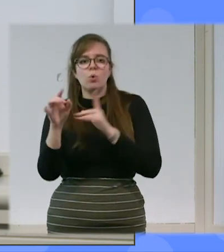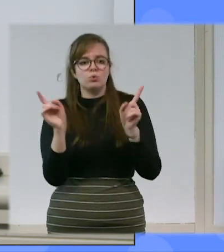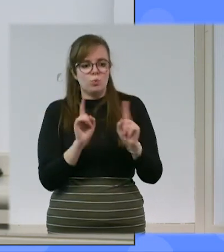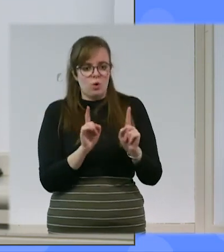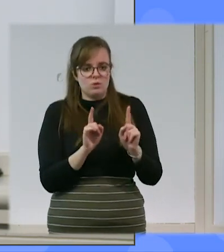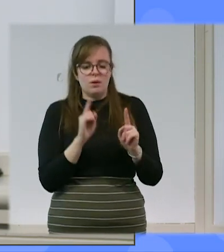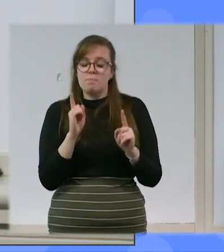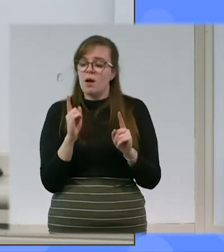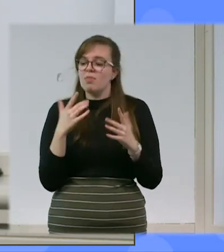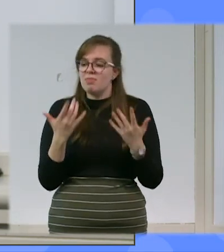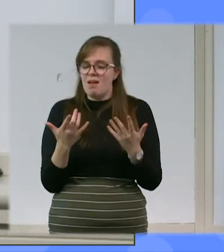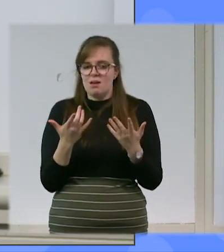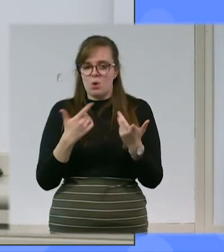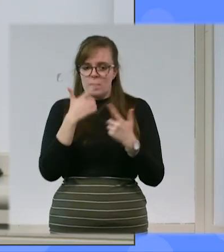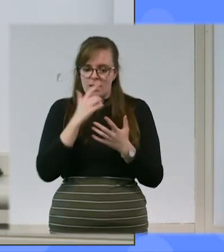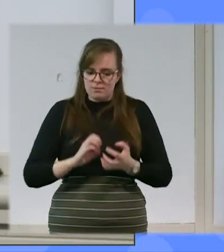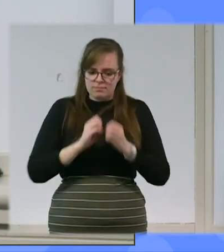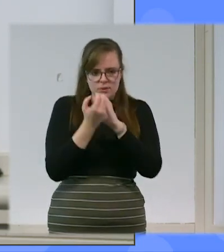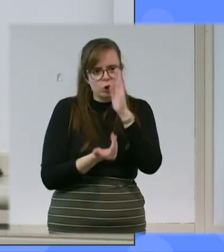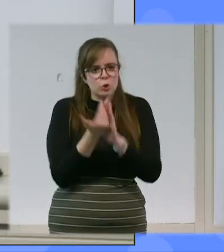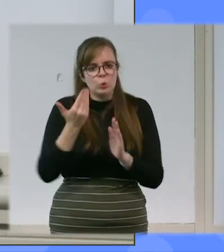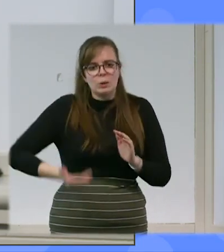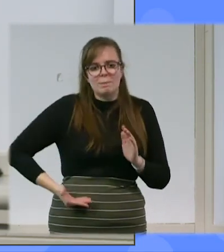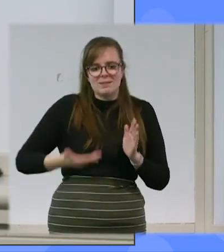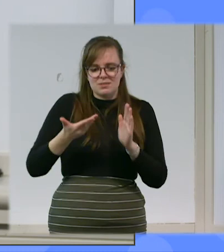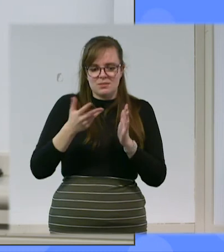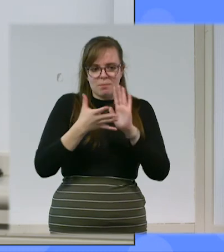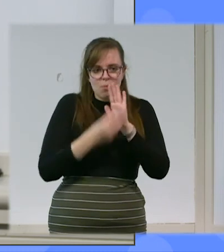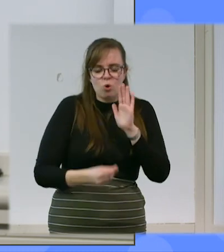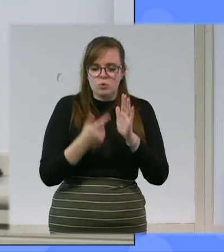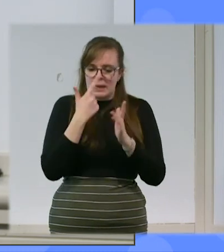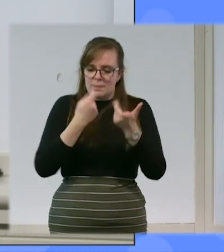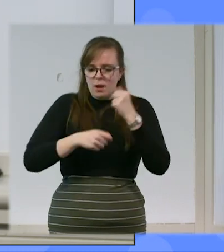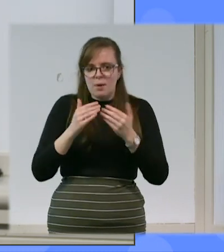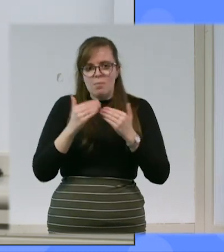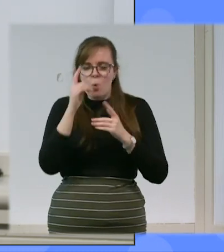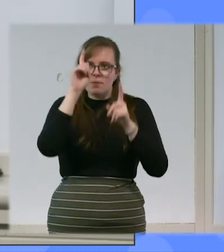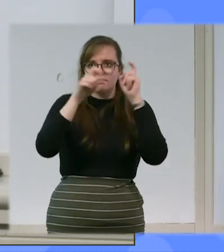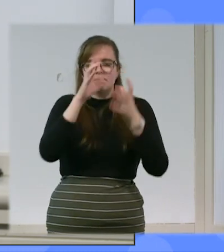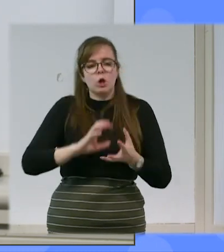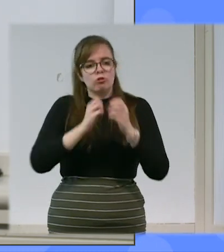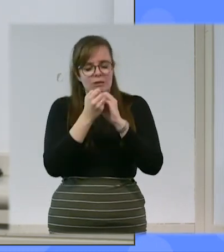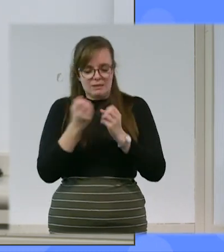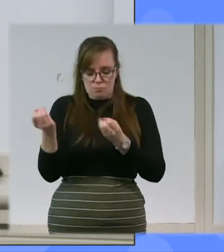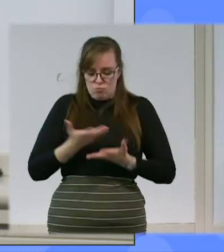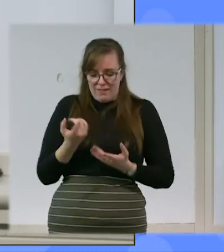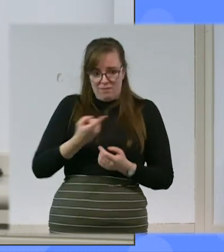start reinventing different business models and get more creative and so we can provide for ourselves locally but actually if you think about it if we're